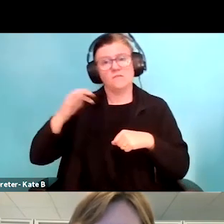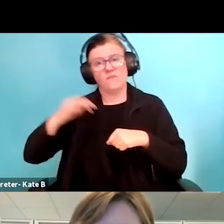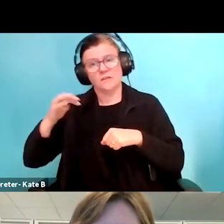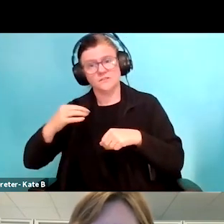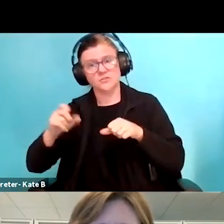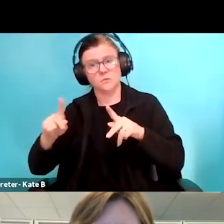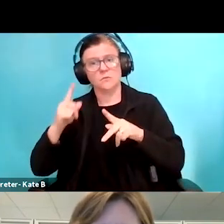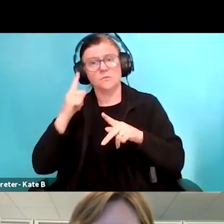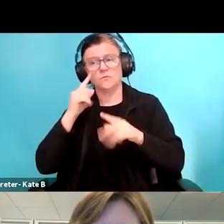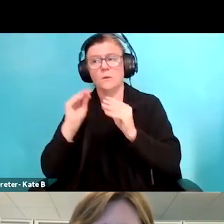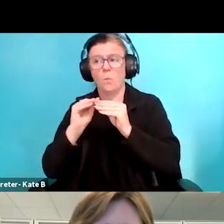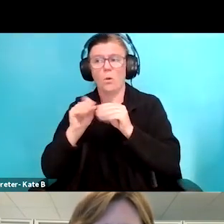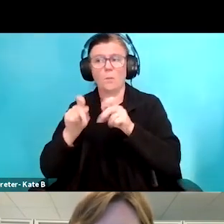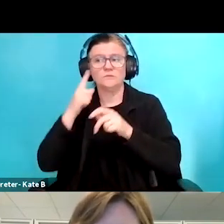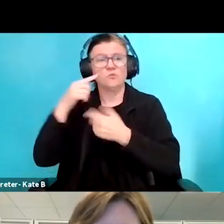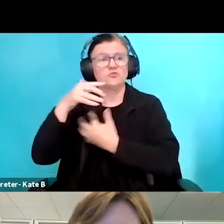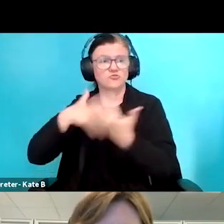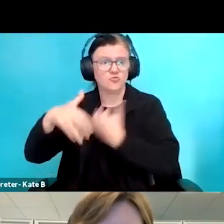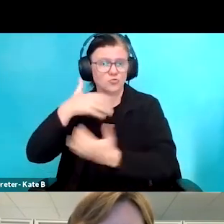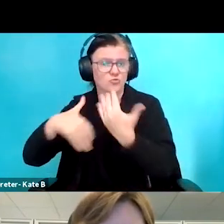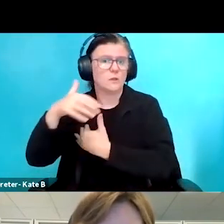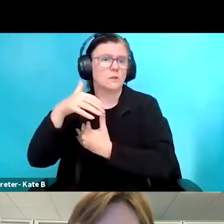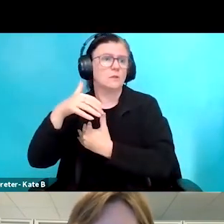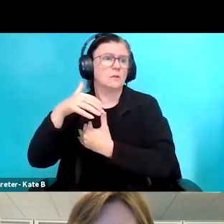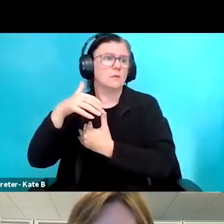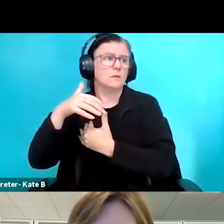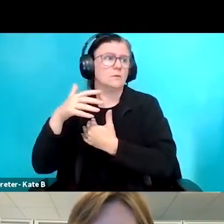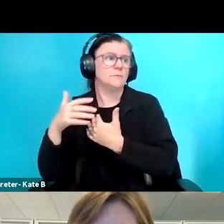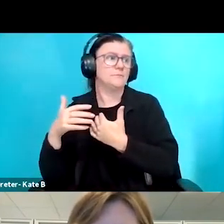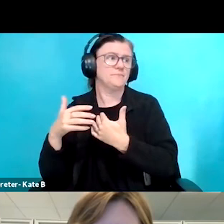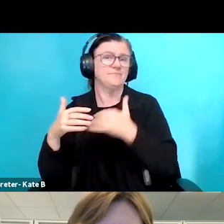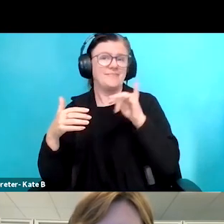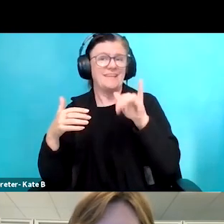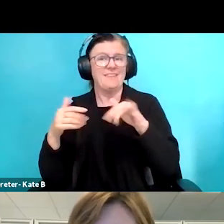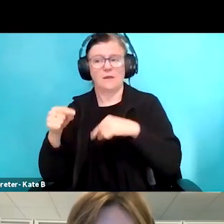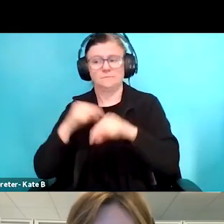social connectedness and this kind of harkens back to our presentation from last month.